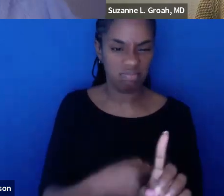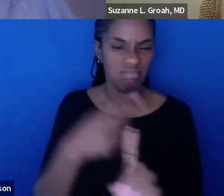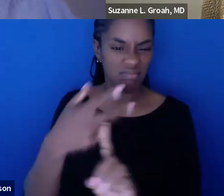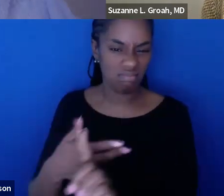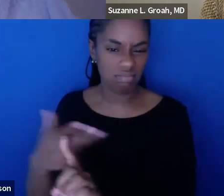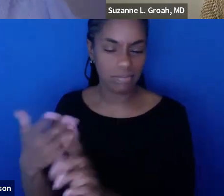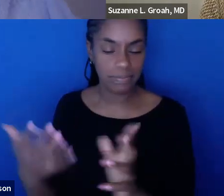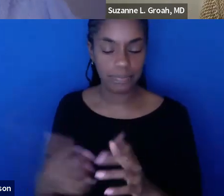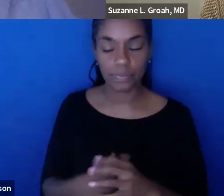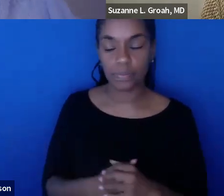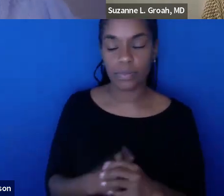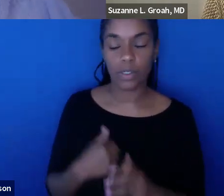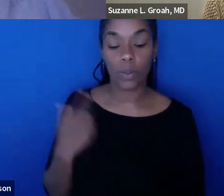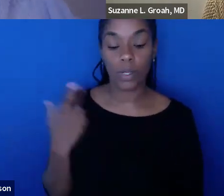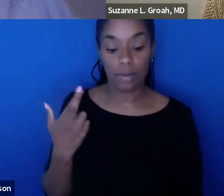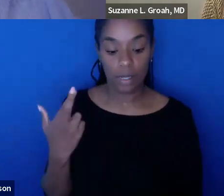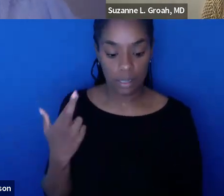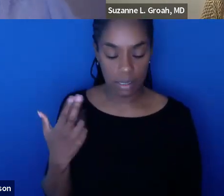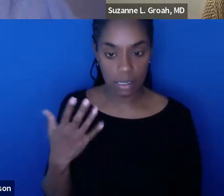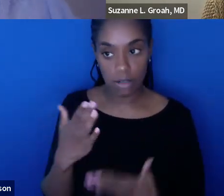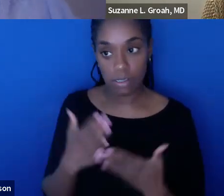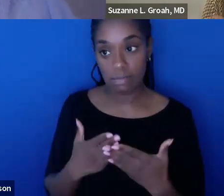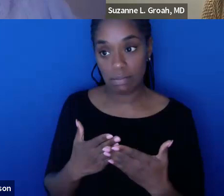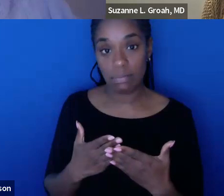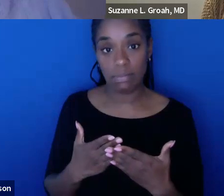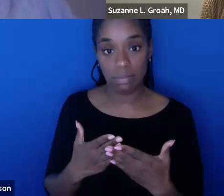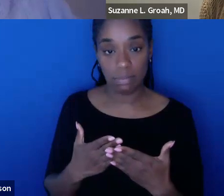That there's some elements of neurogenic bladder, particularly the ones we're